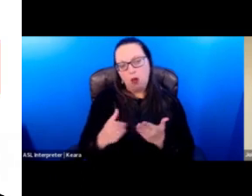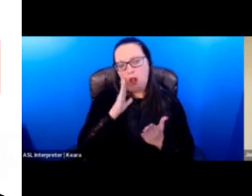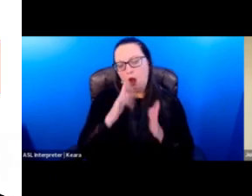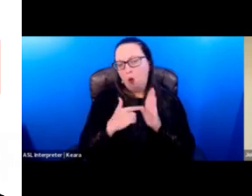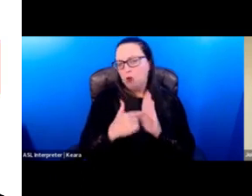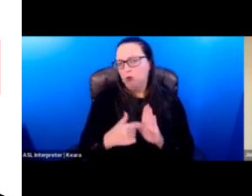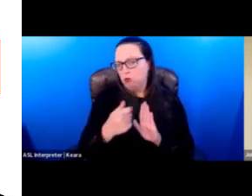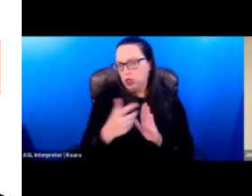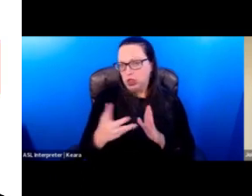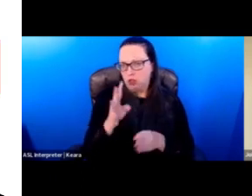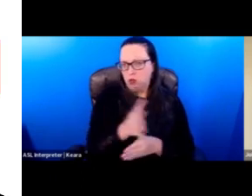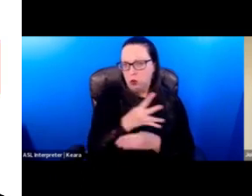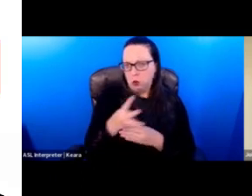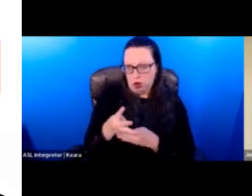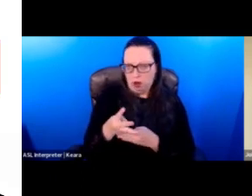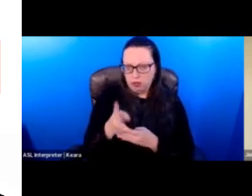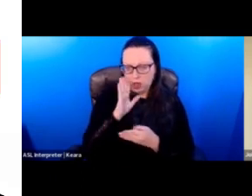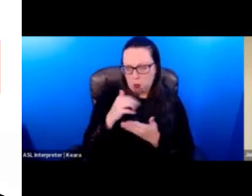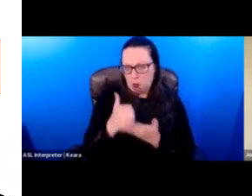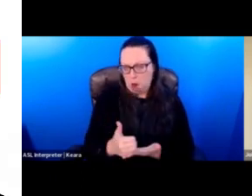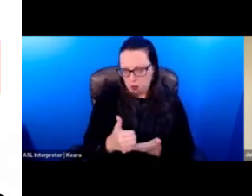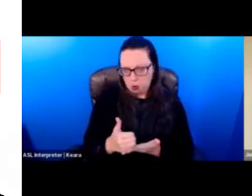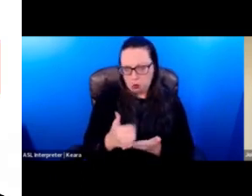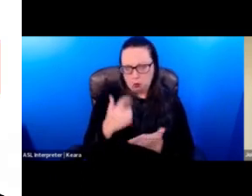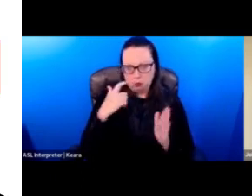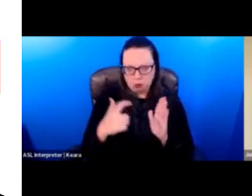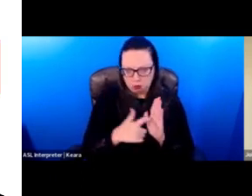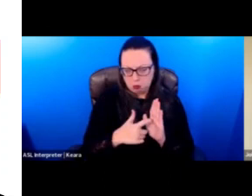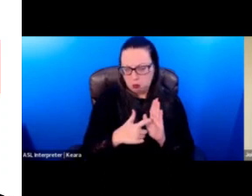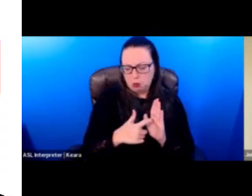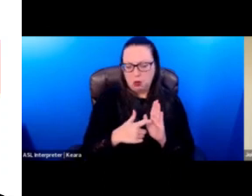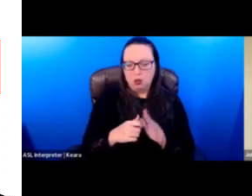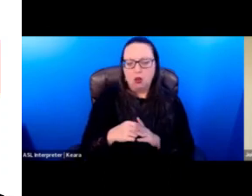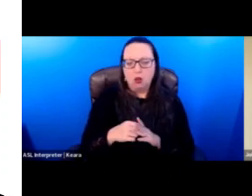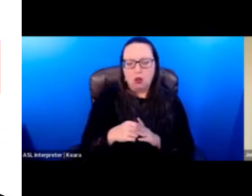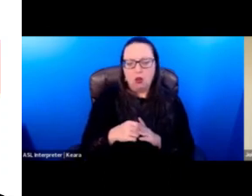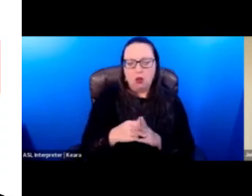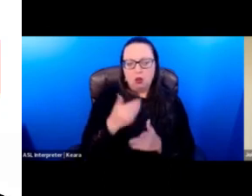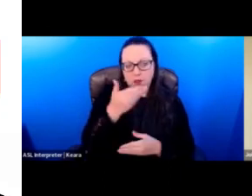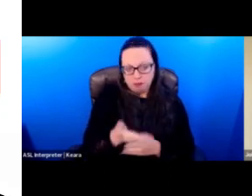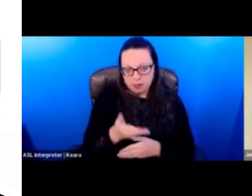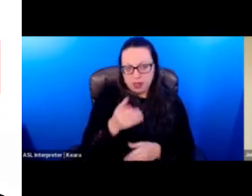this all I'll orient you to it. This is looking at people on Medicaid who call in whether